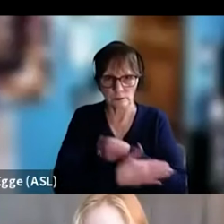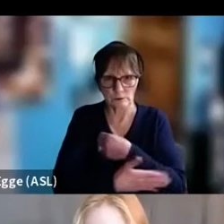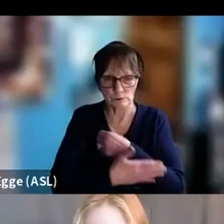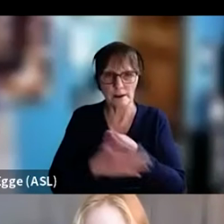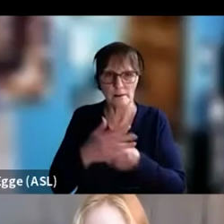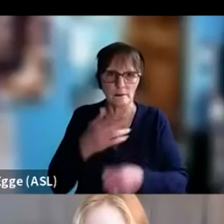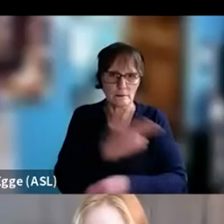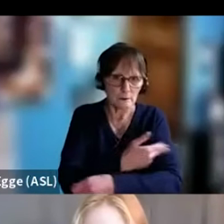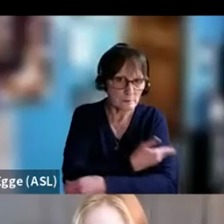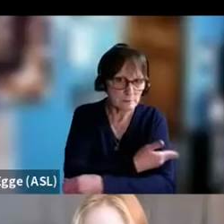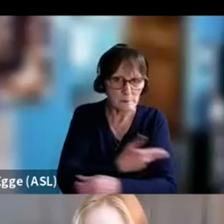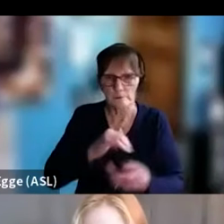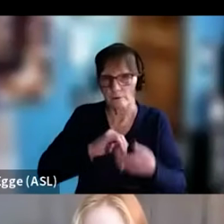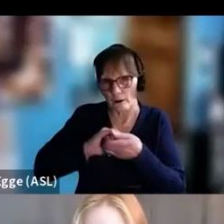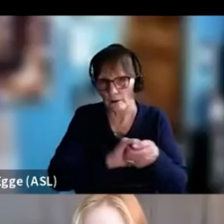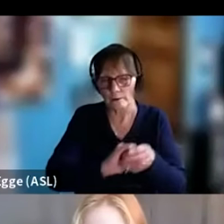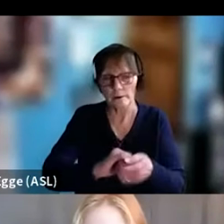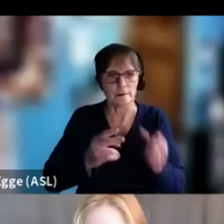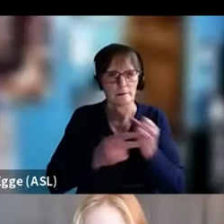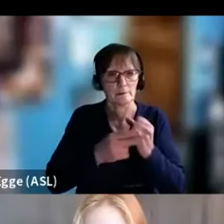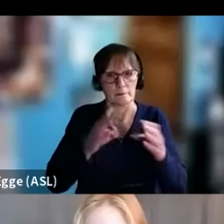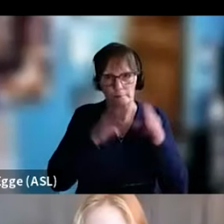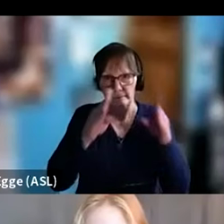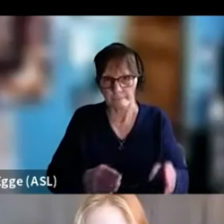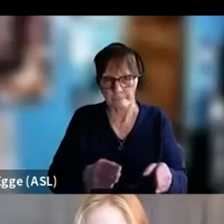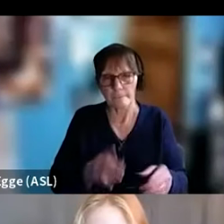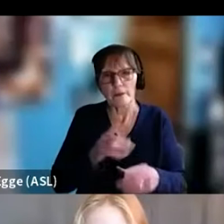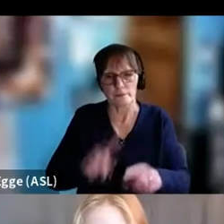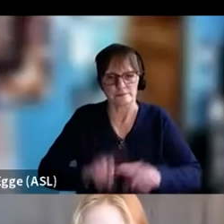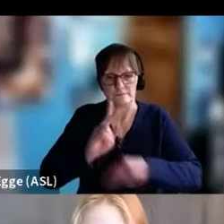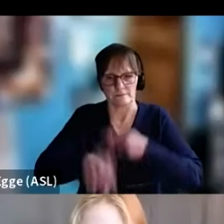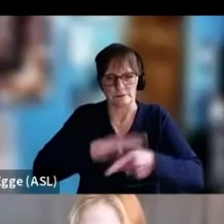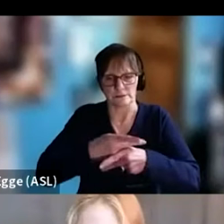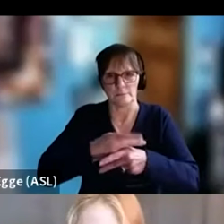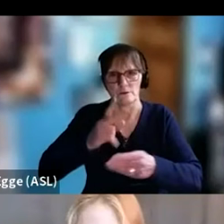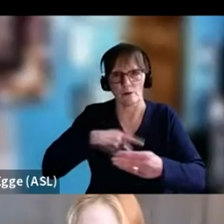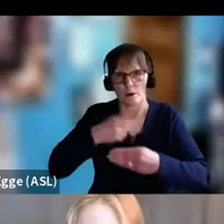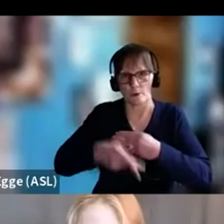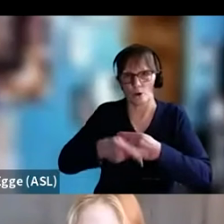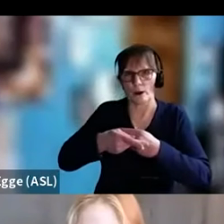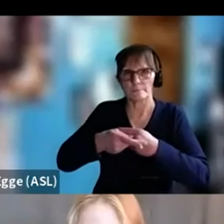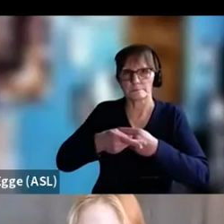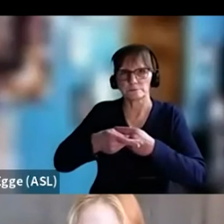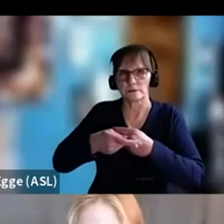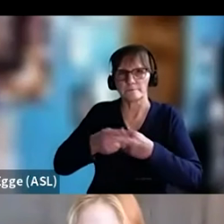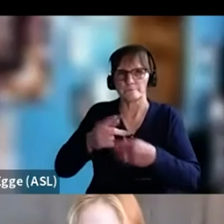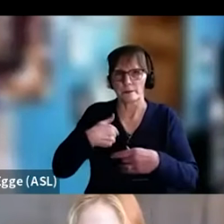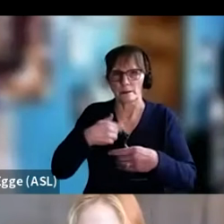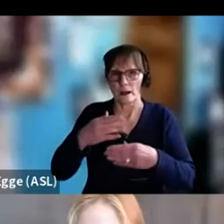some are partners between shelters and health centers. There are many different types of programs I'm gonna share when we share the link.